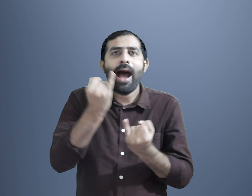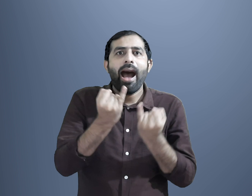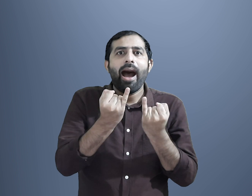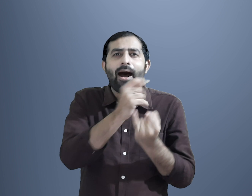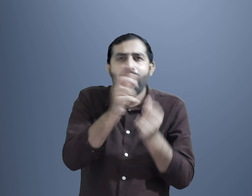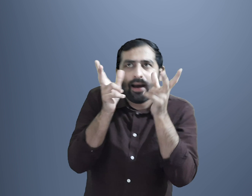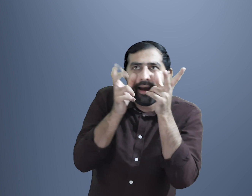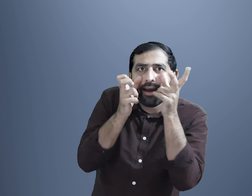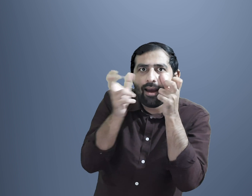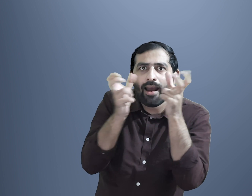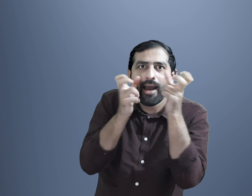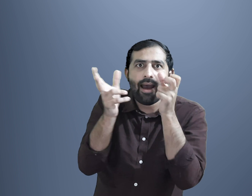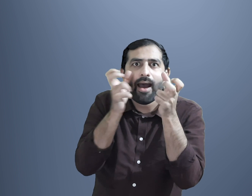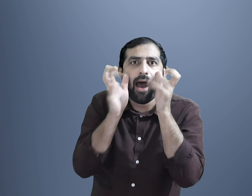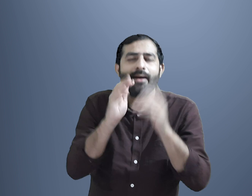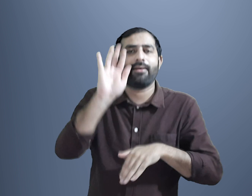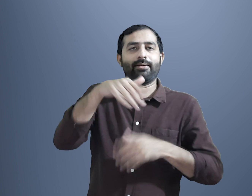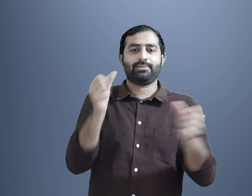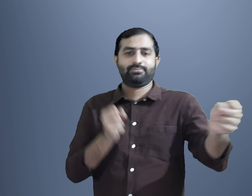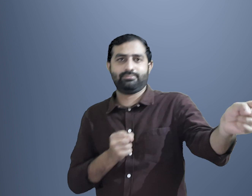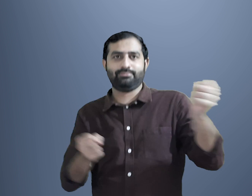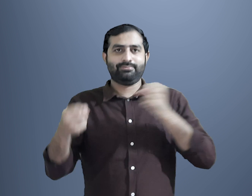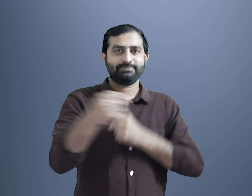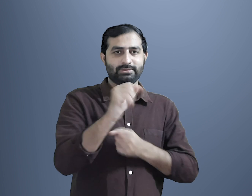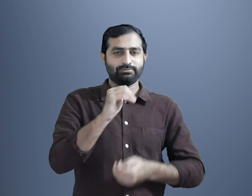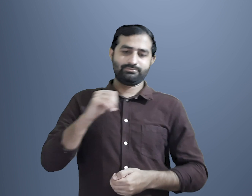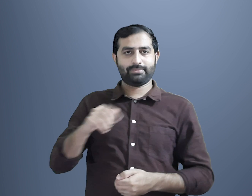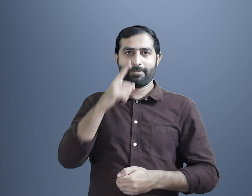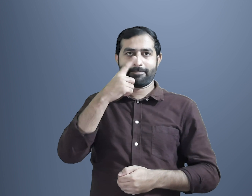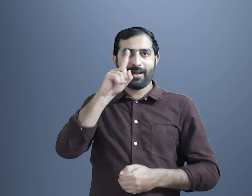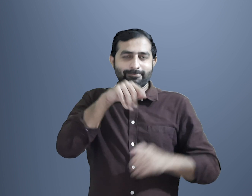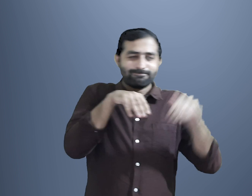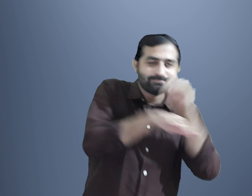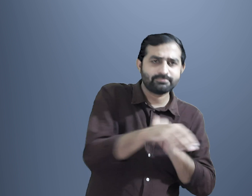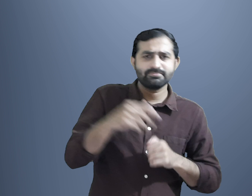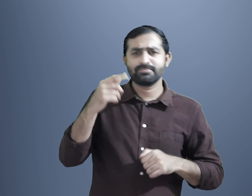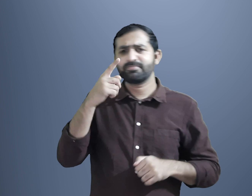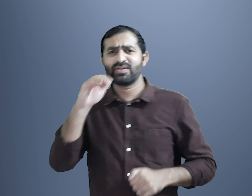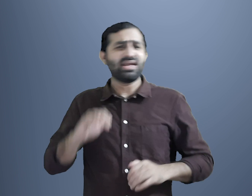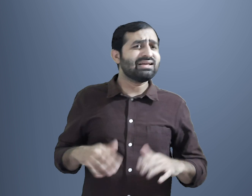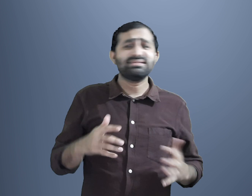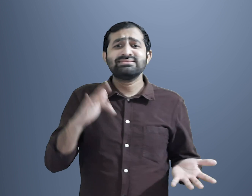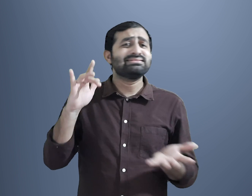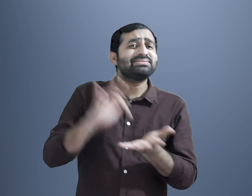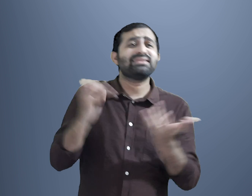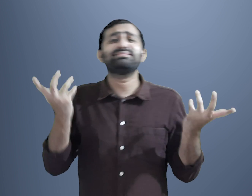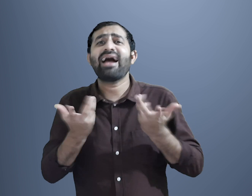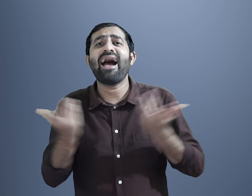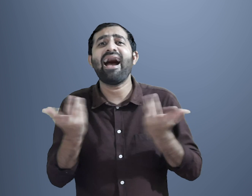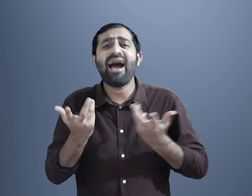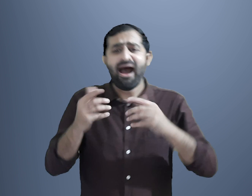Meanwhile the child observes signing and the child repeats the same when it's his turn.